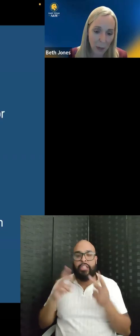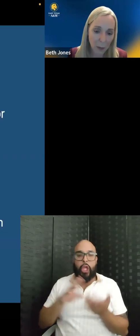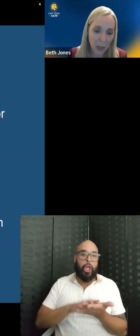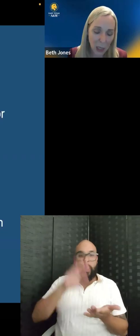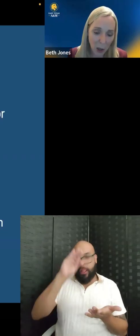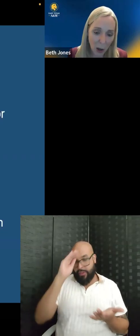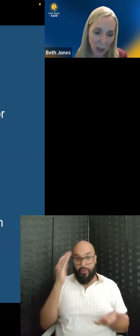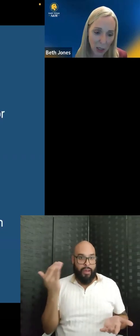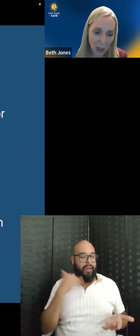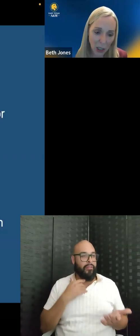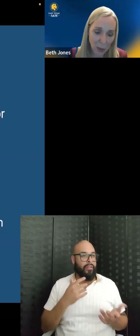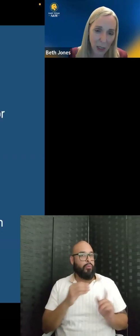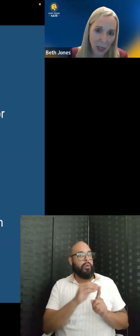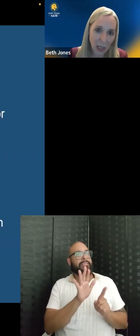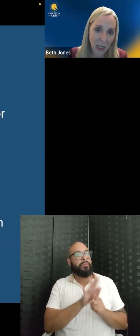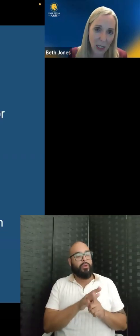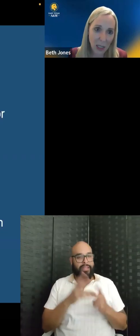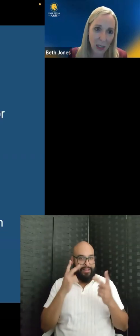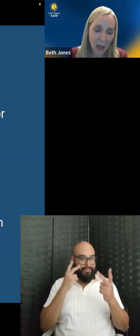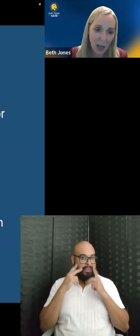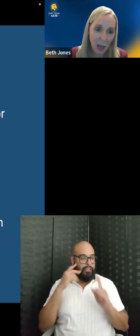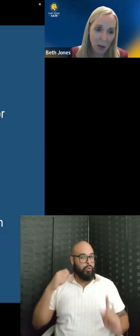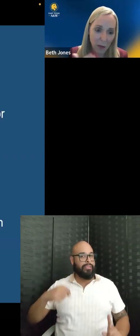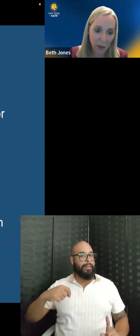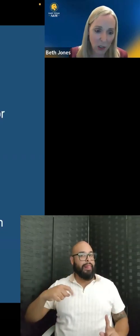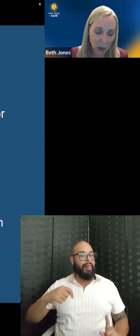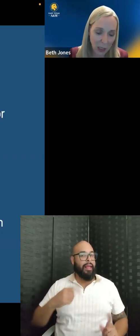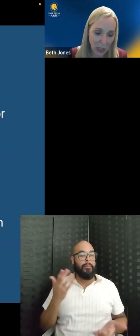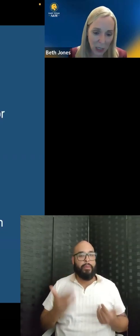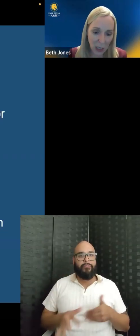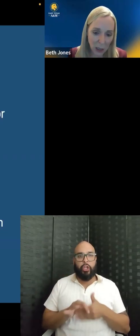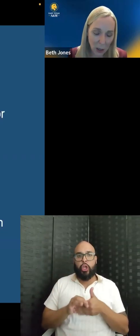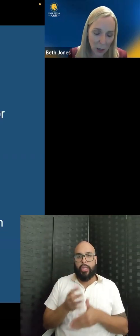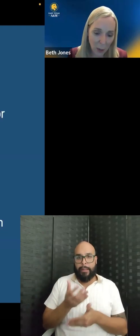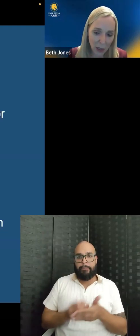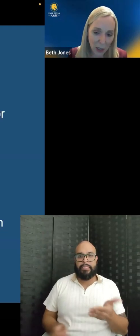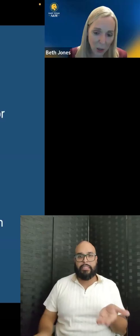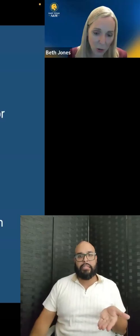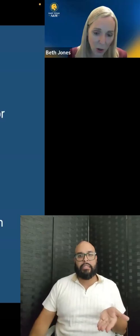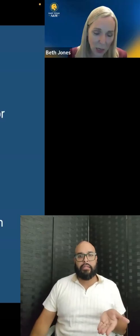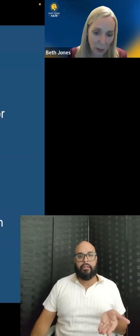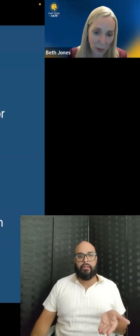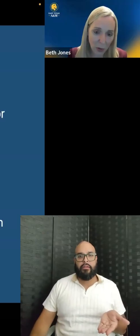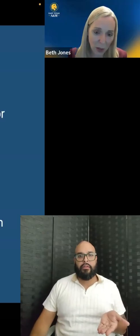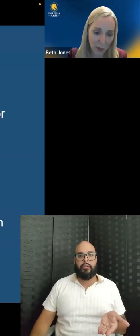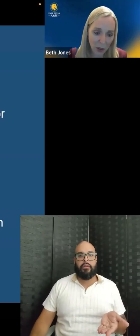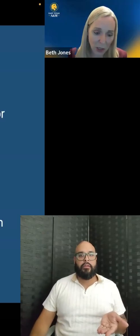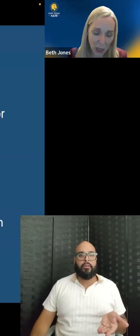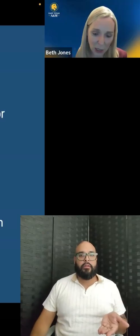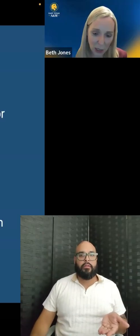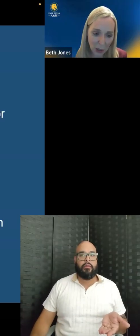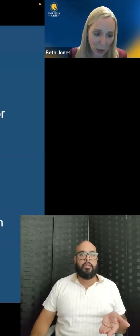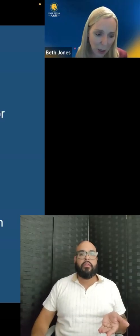They may be missing content just because they didn't visually see it, not because they're not capable of understanding it.